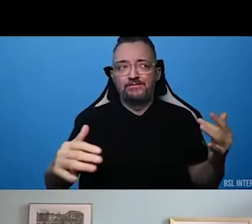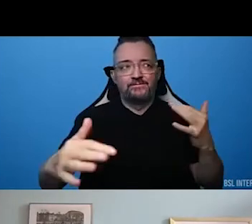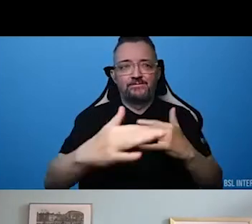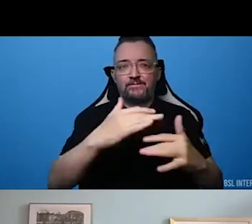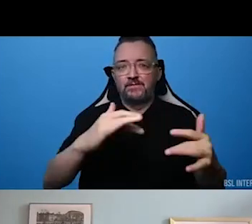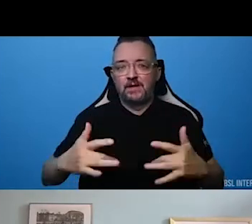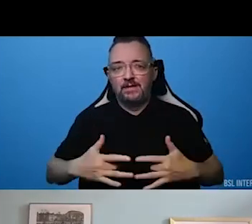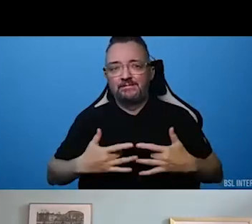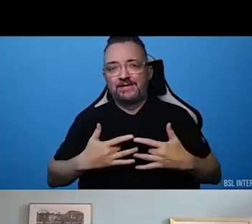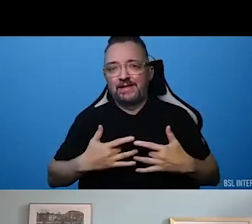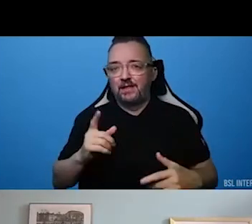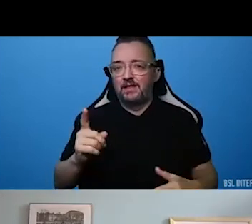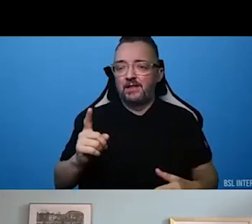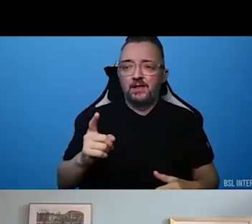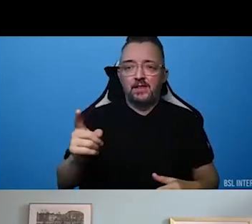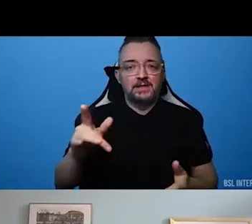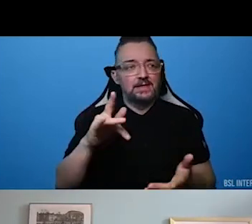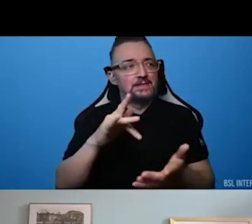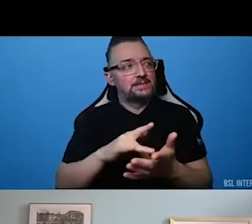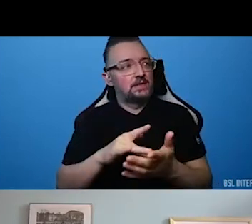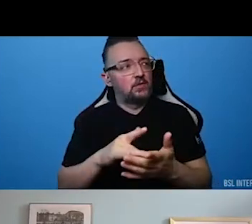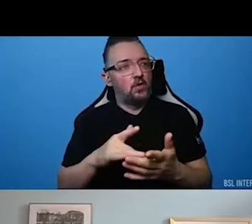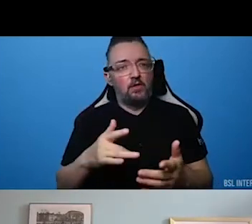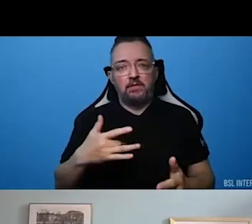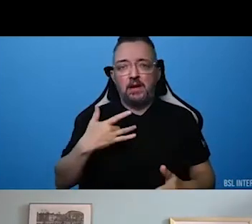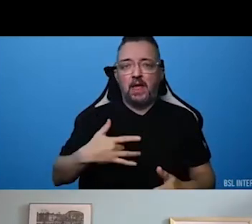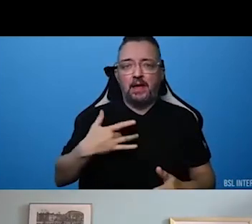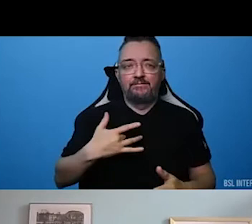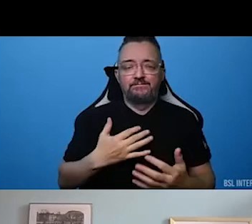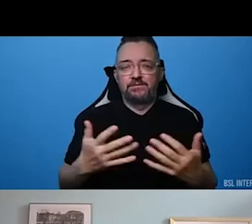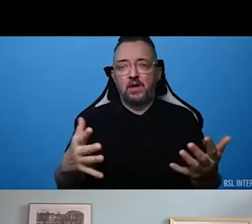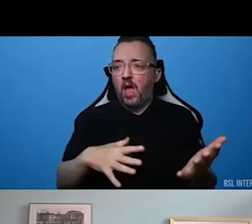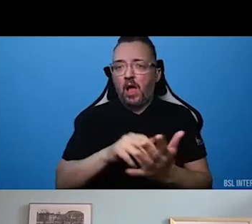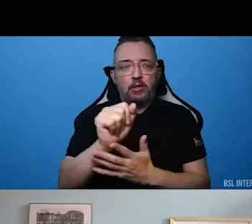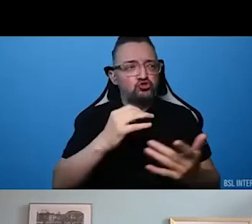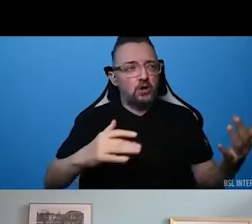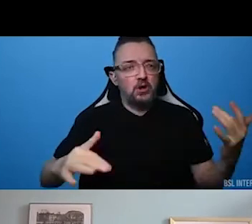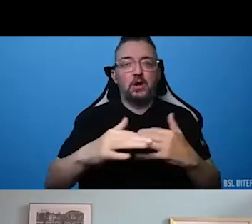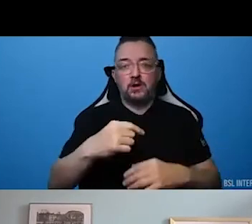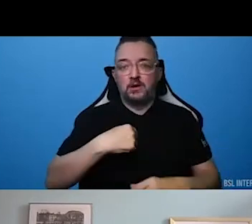this is a center of civilization, this is a center of culture and you are here to